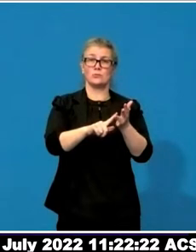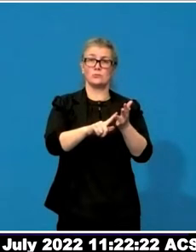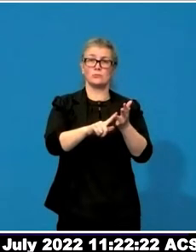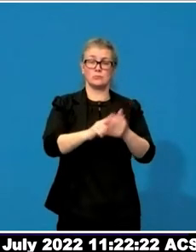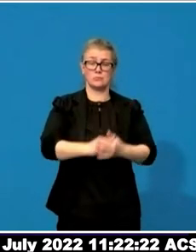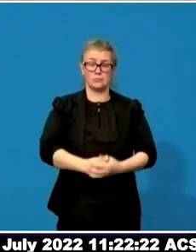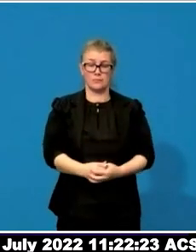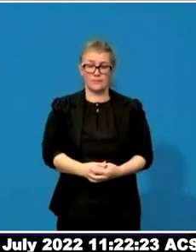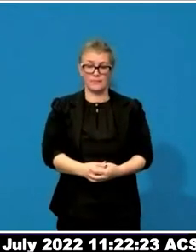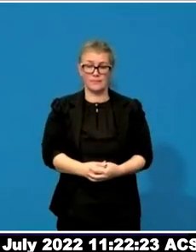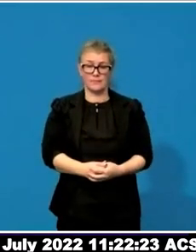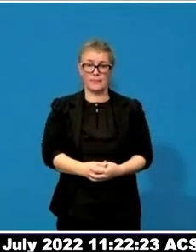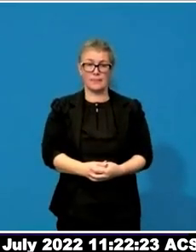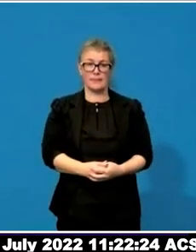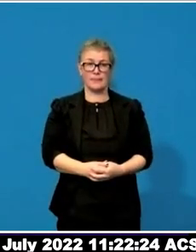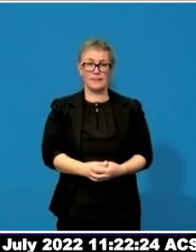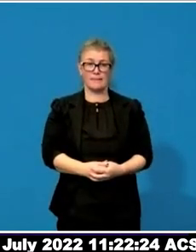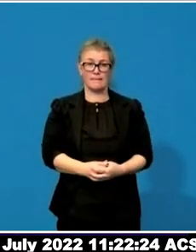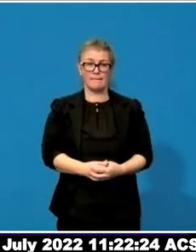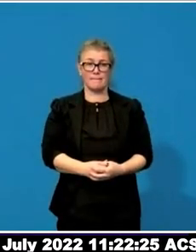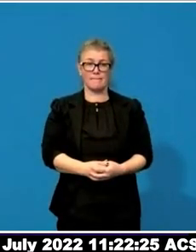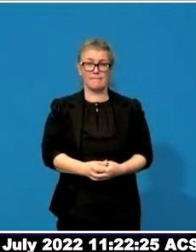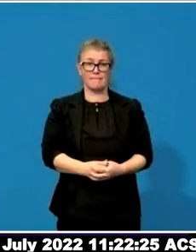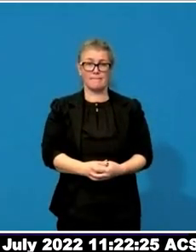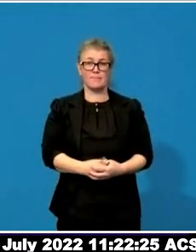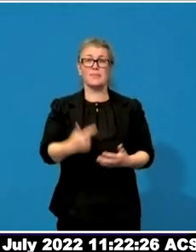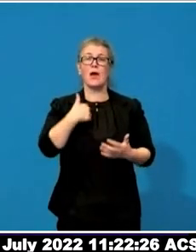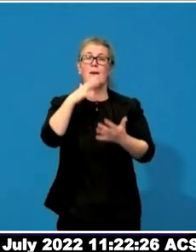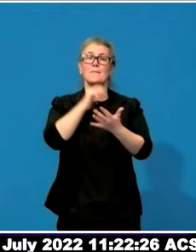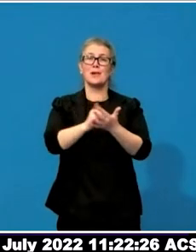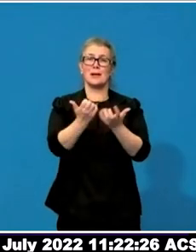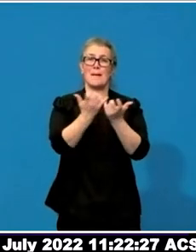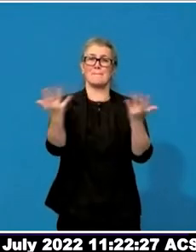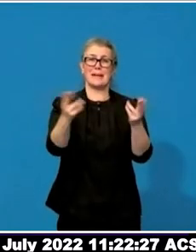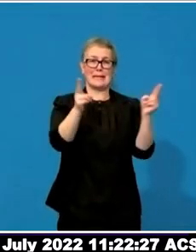I apologise to the listening audience for the number of acronyms, but you will become familiar with of the week.